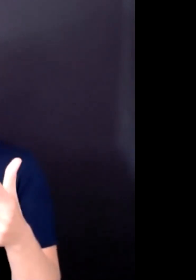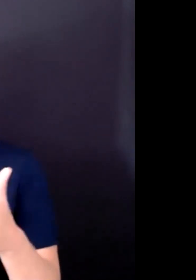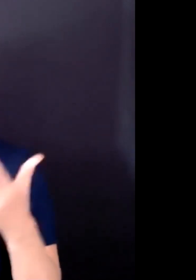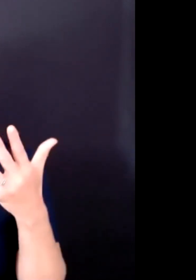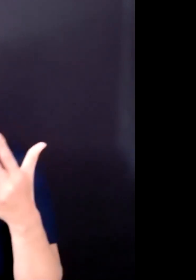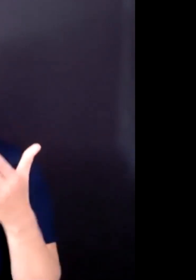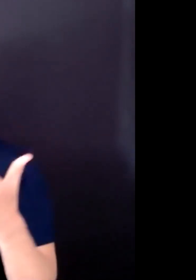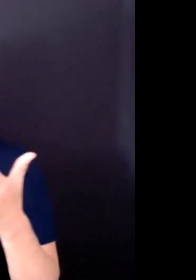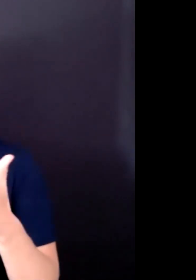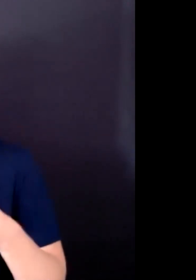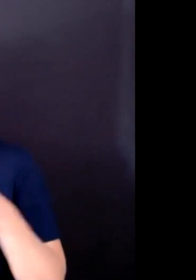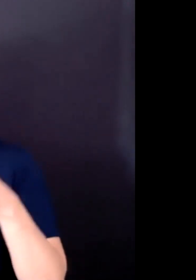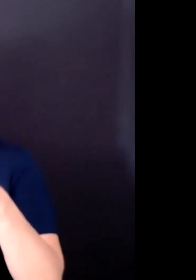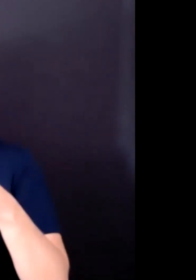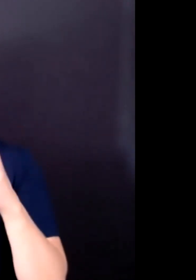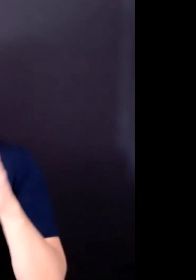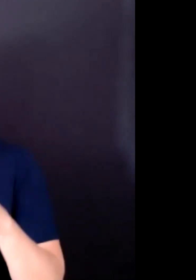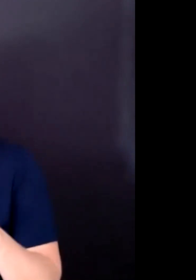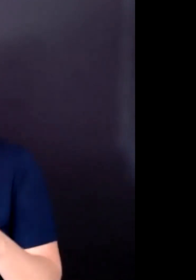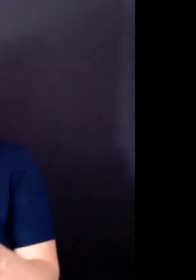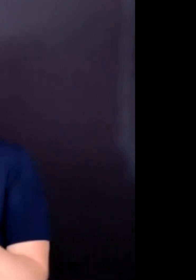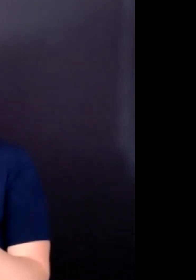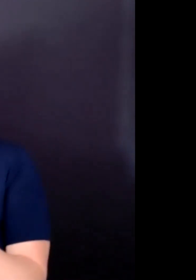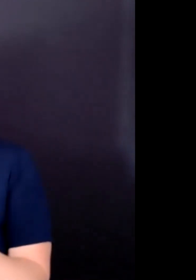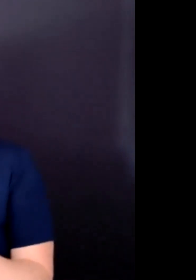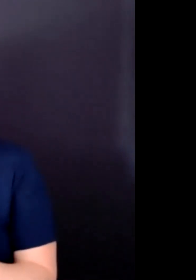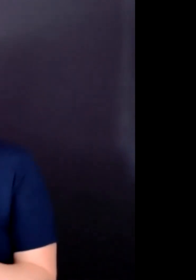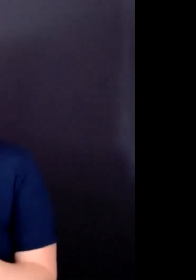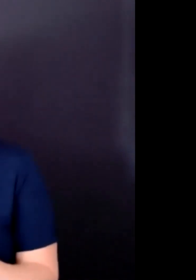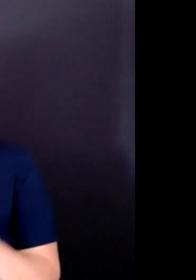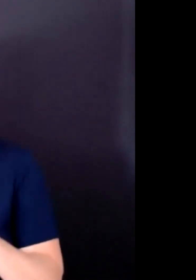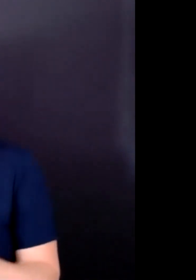around disclosure issues, as well as reasonable accommodation.